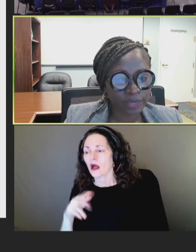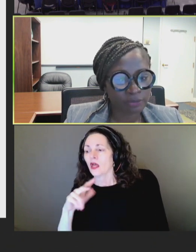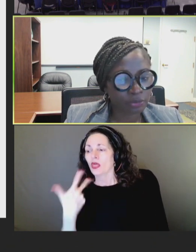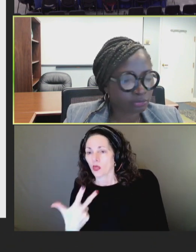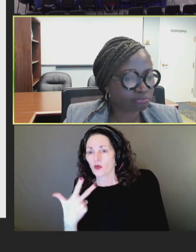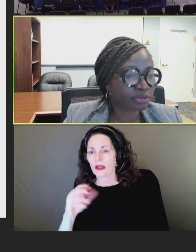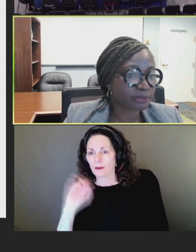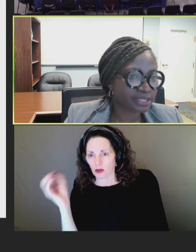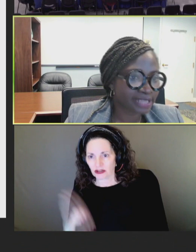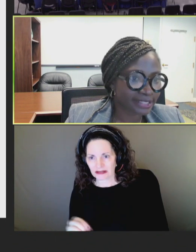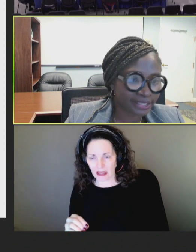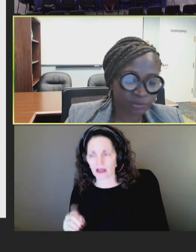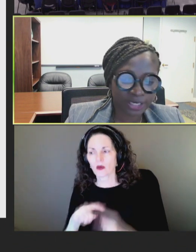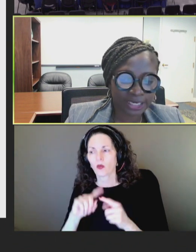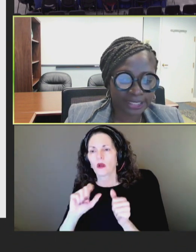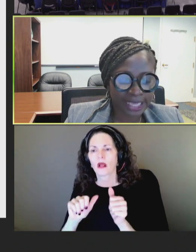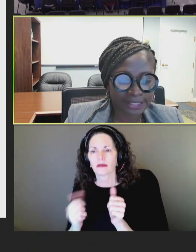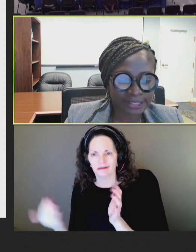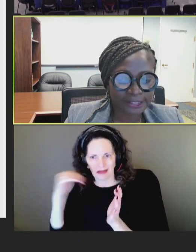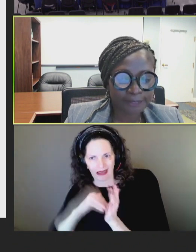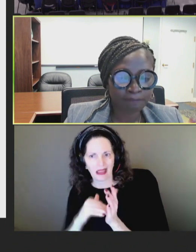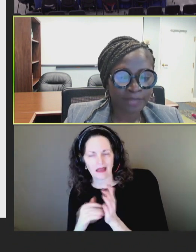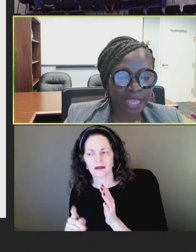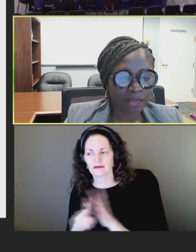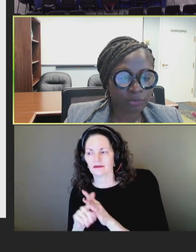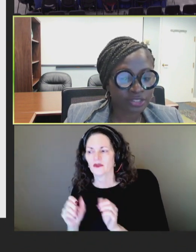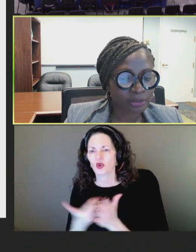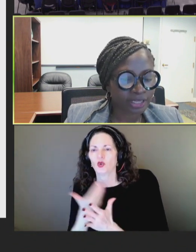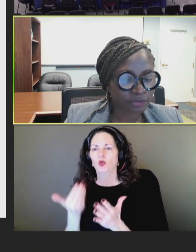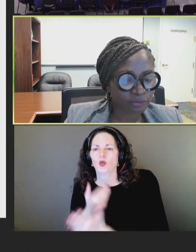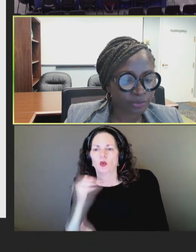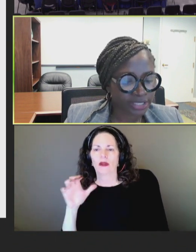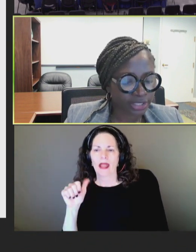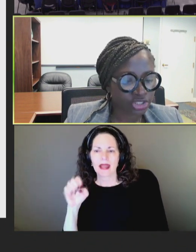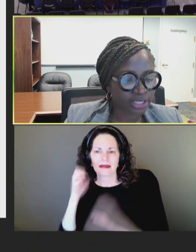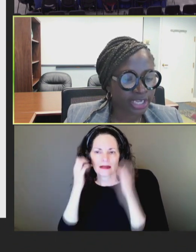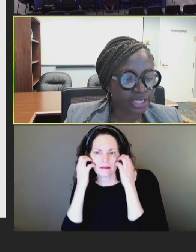where we'll probably see attenuated cases with some level of protection.